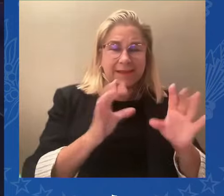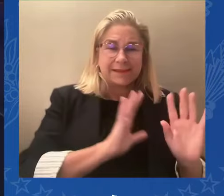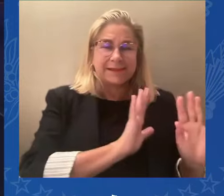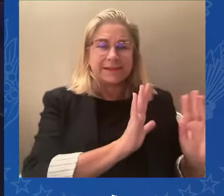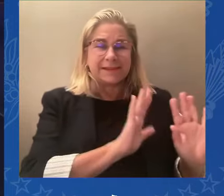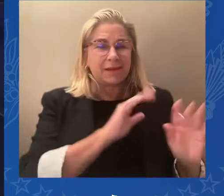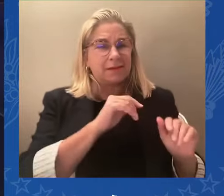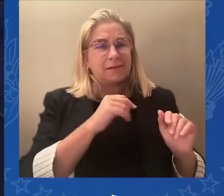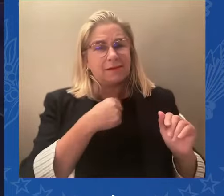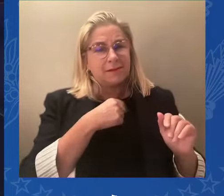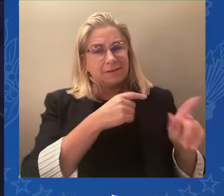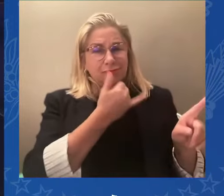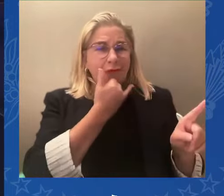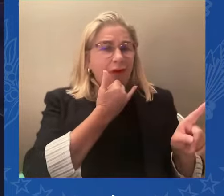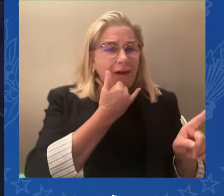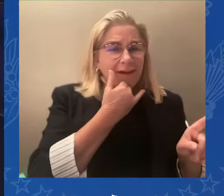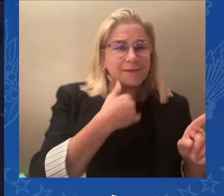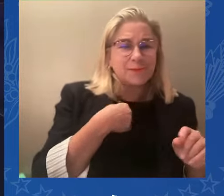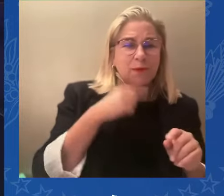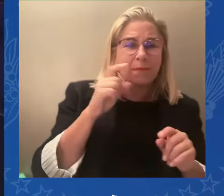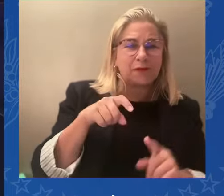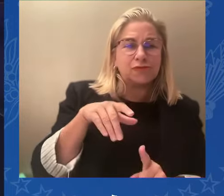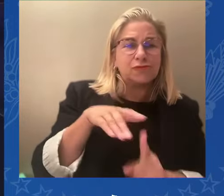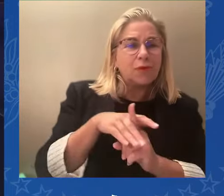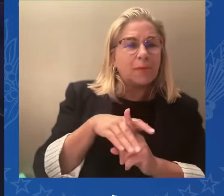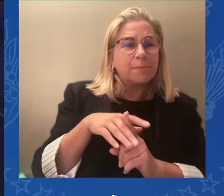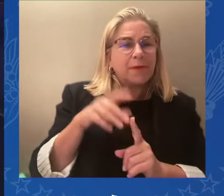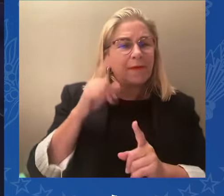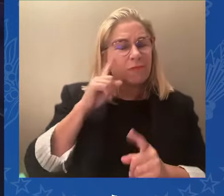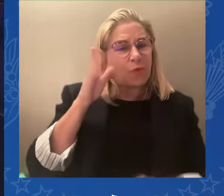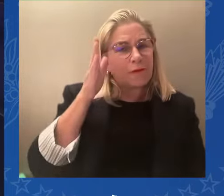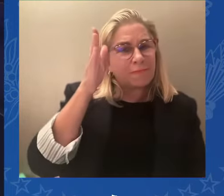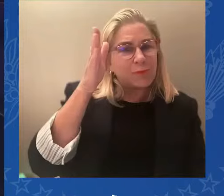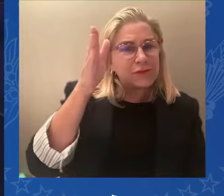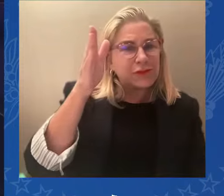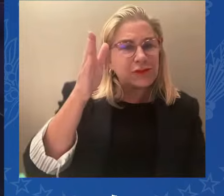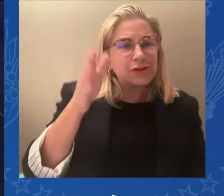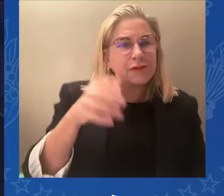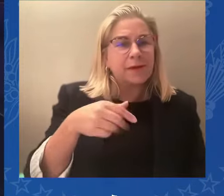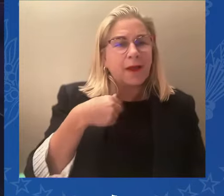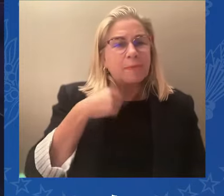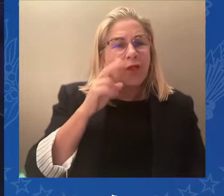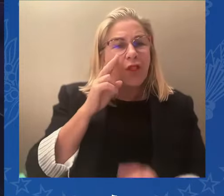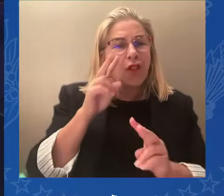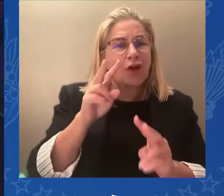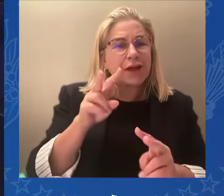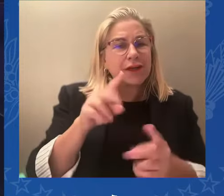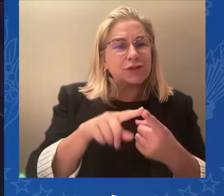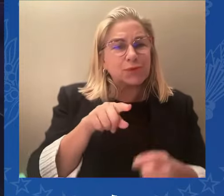You’ve helped push us forward to be the country we say we are -- a country of freedom, justice, and equality --